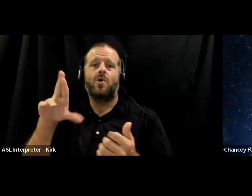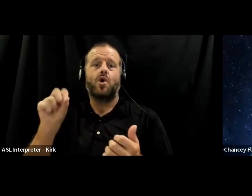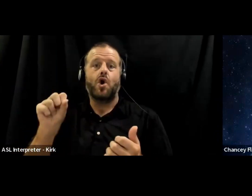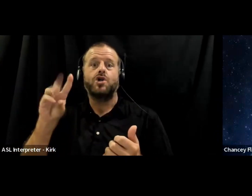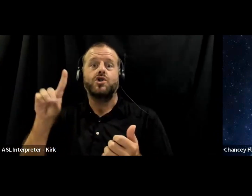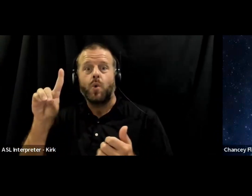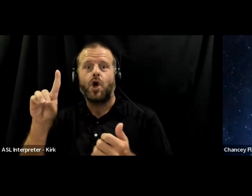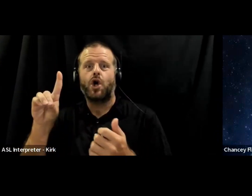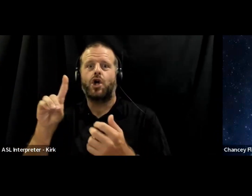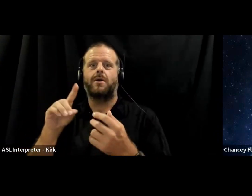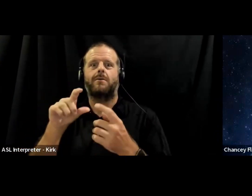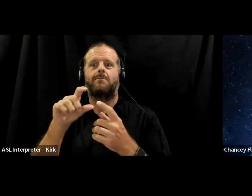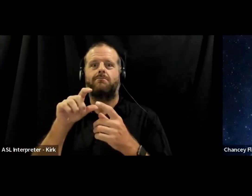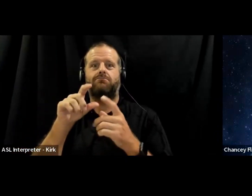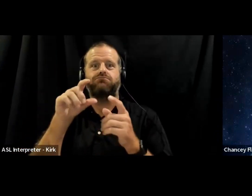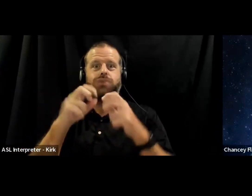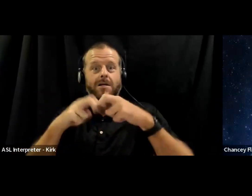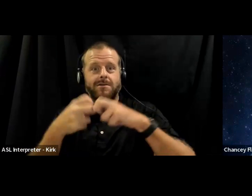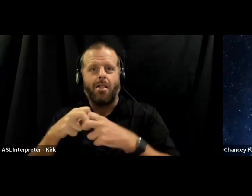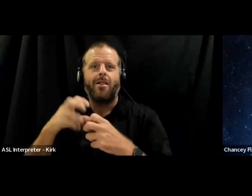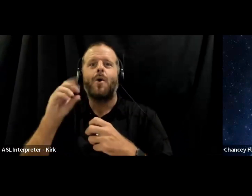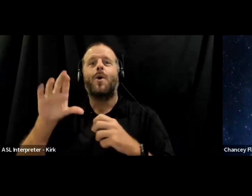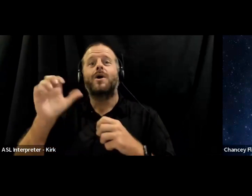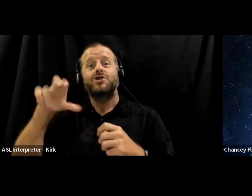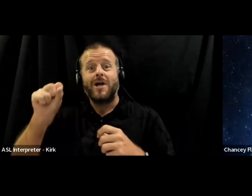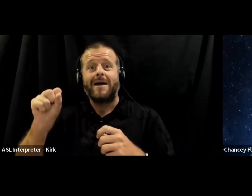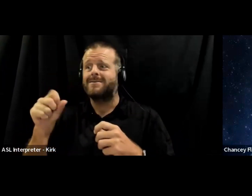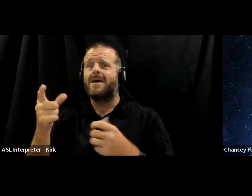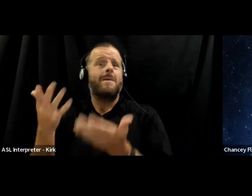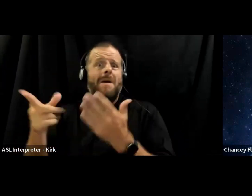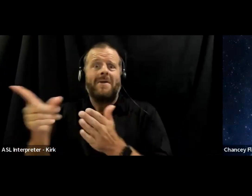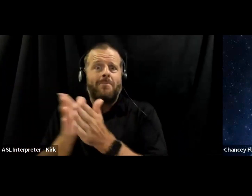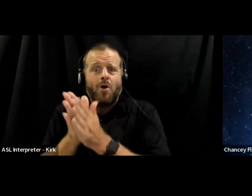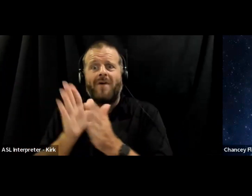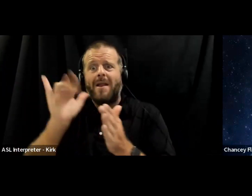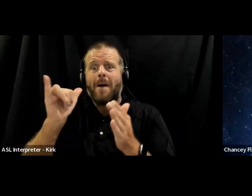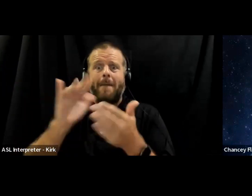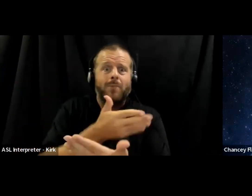Maybe somebody is really motivated by music. Maybe somebody is really motivated by photography,